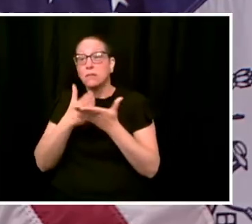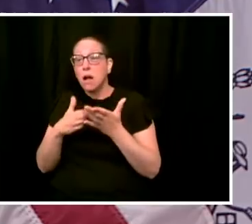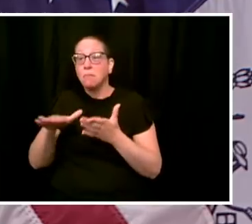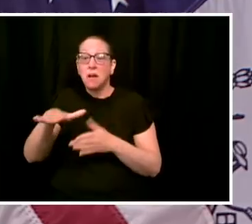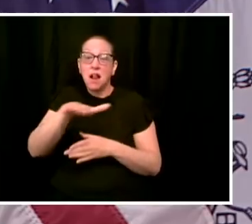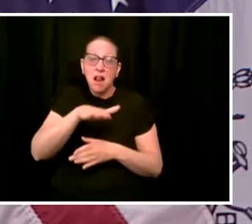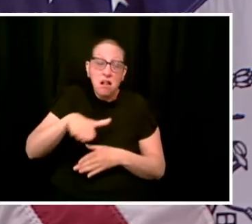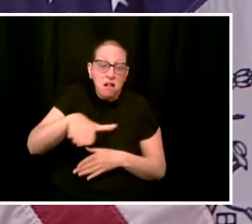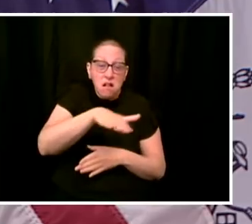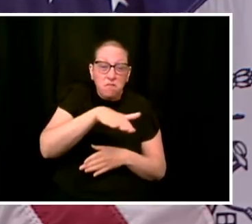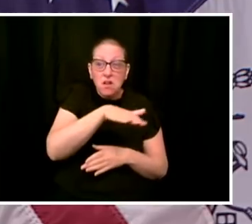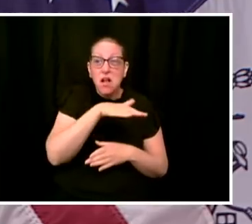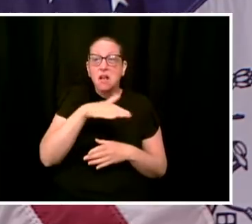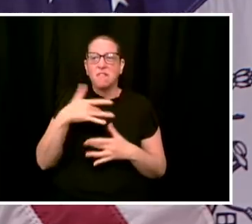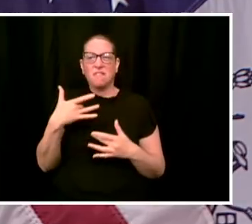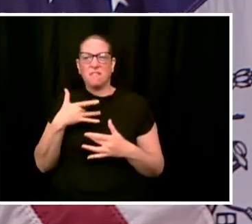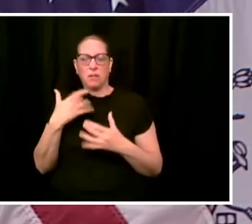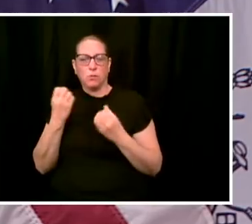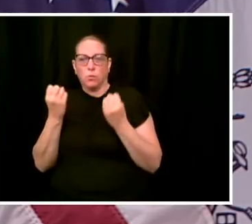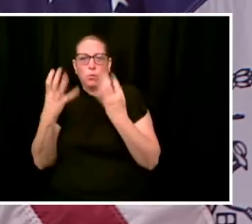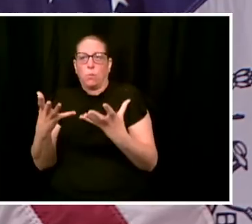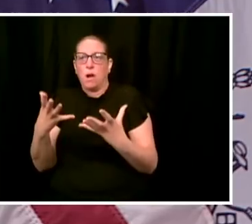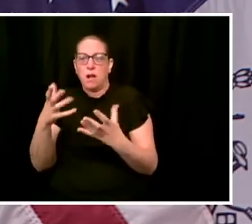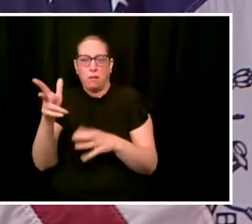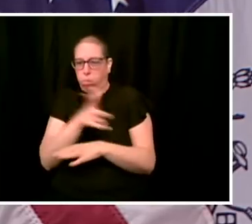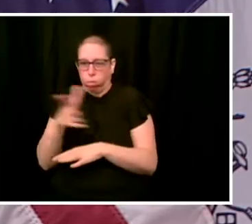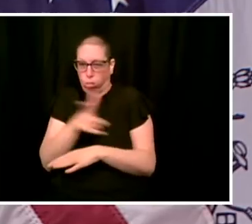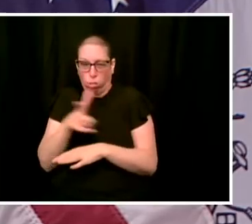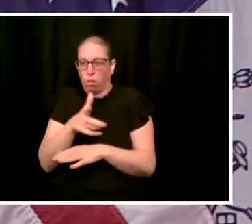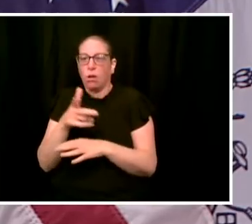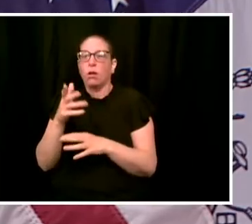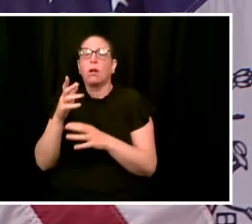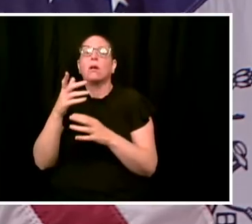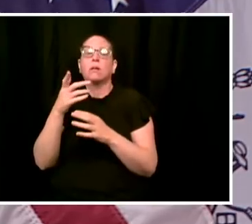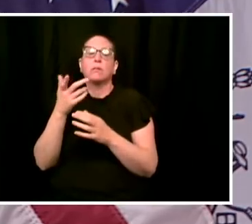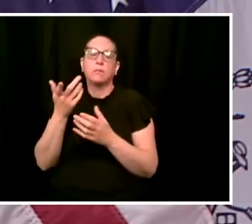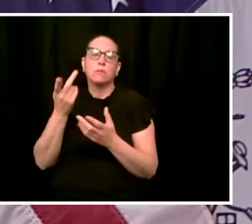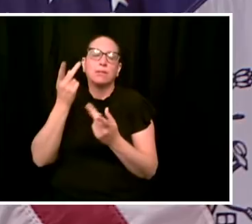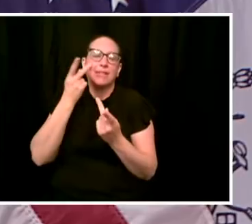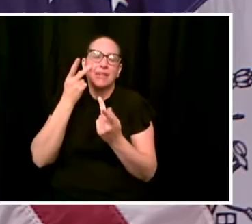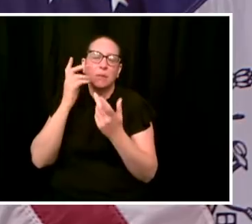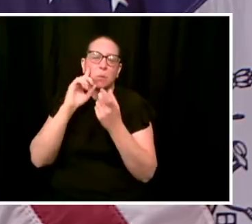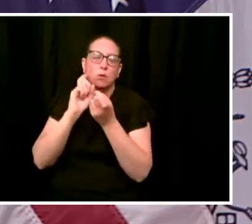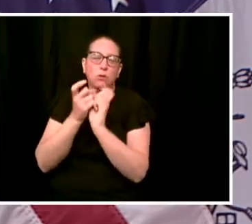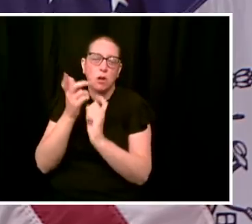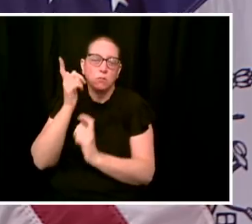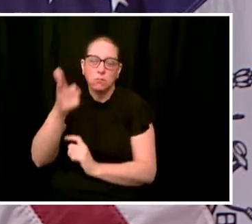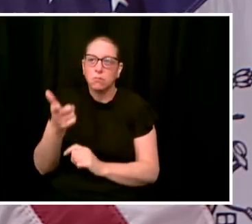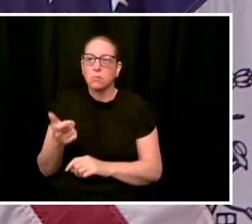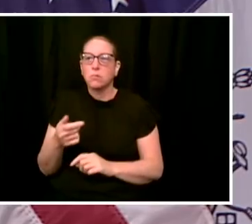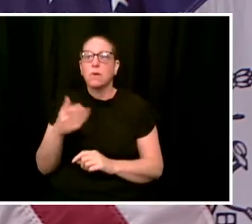SOME ARE NEEDED. I THINK THERE IS